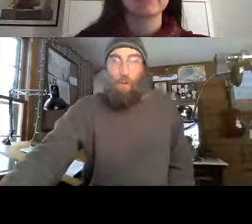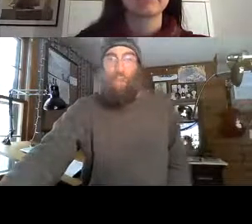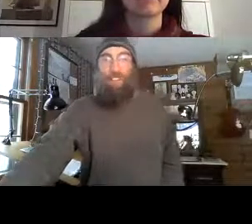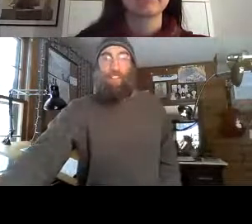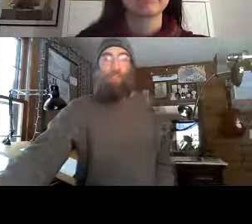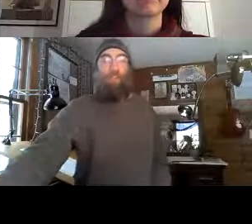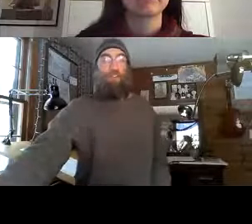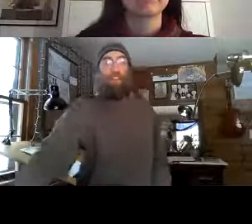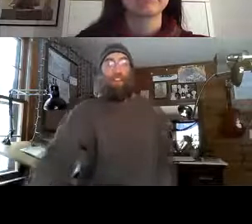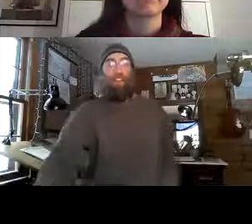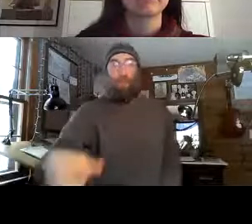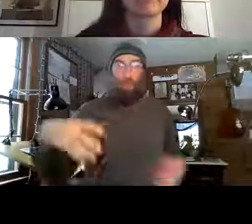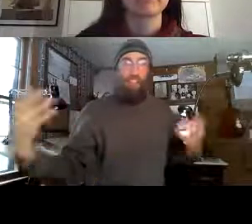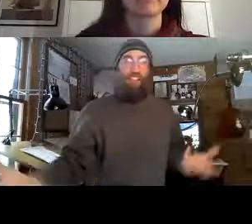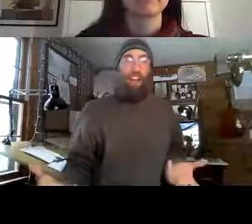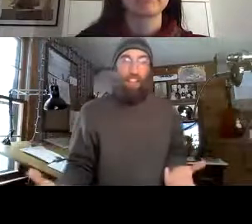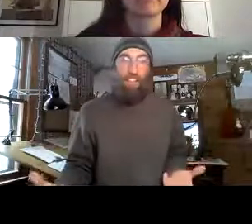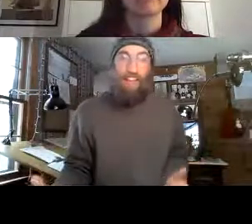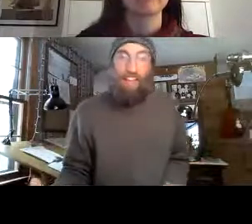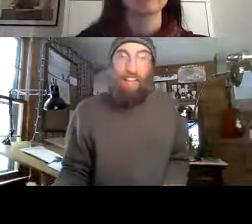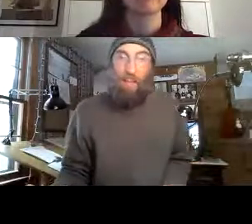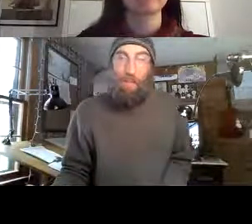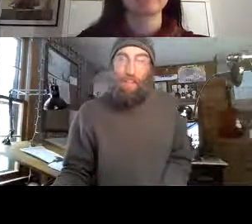opening his Civil War story with this kind of a setting,